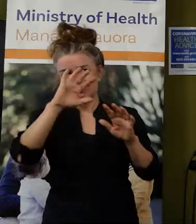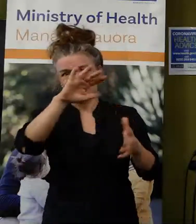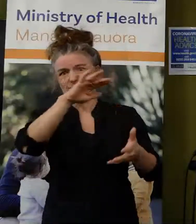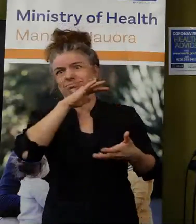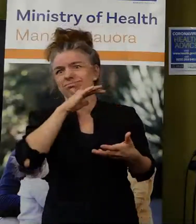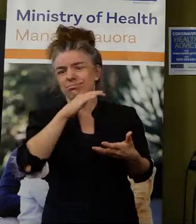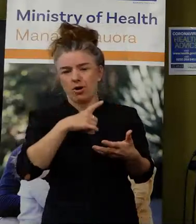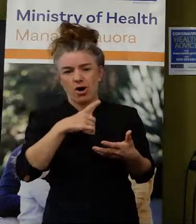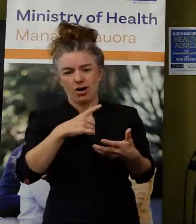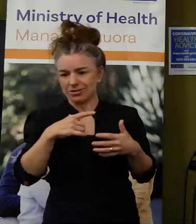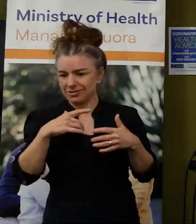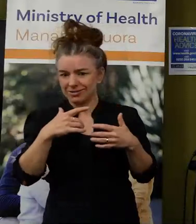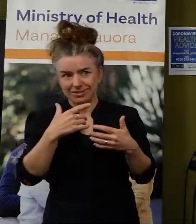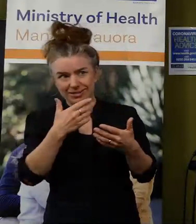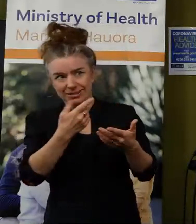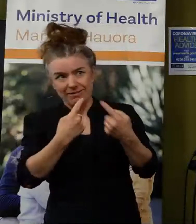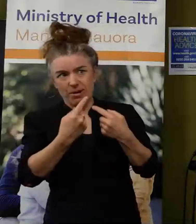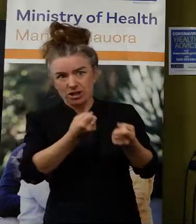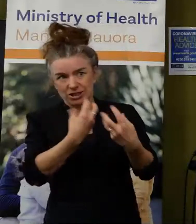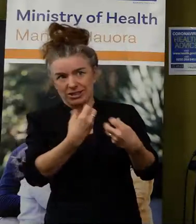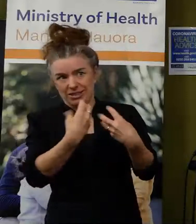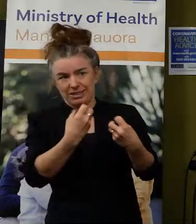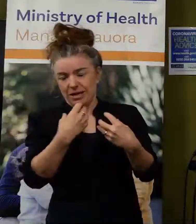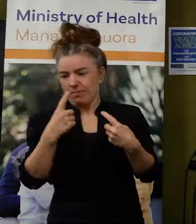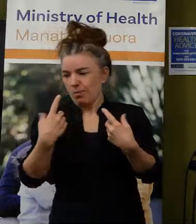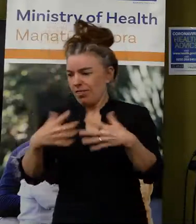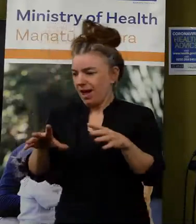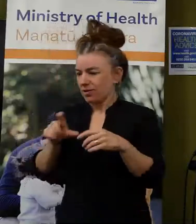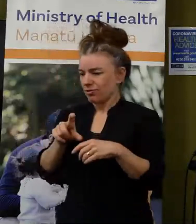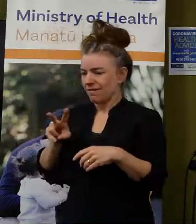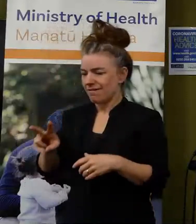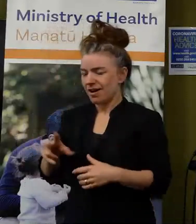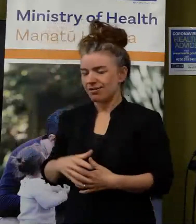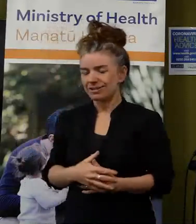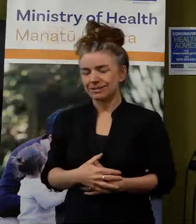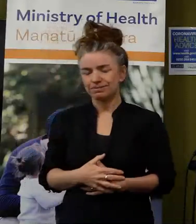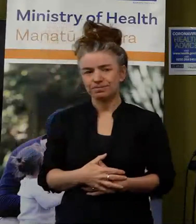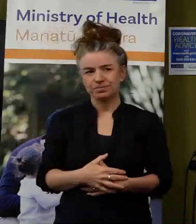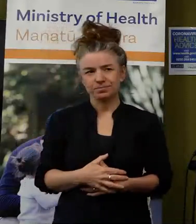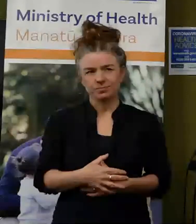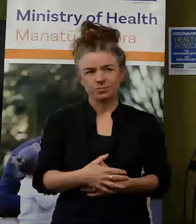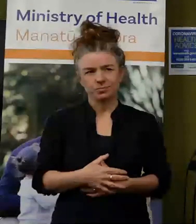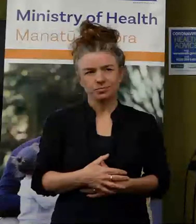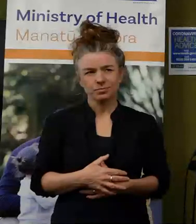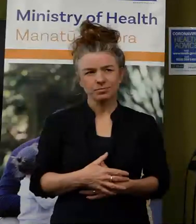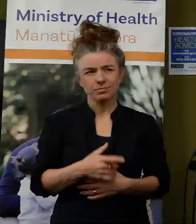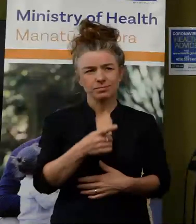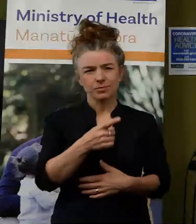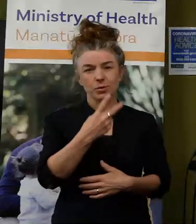I'll finish there. And I'm happy to take questions. Two people on the flight from Japan to the virus.